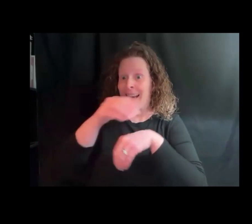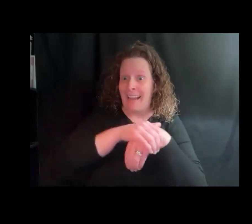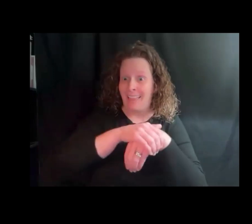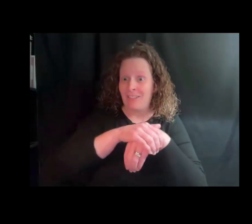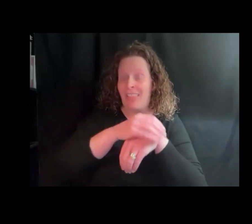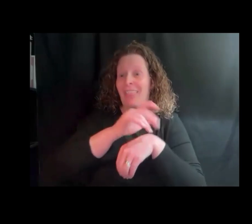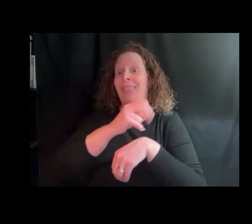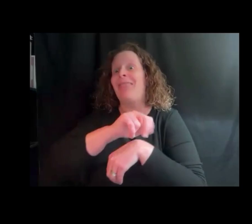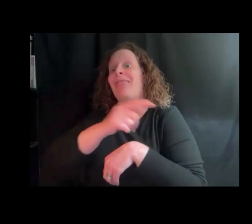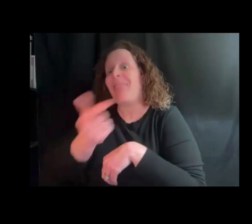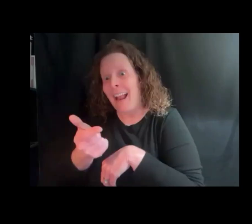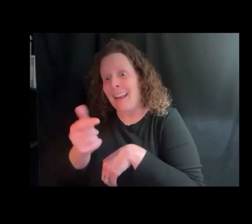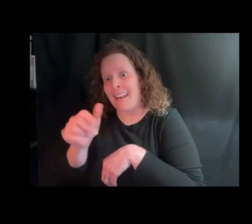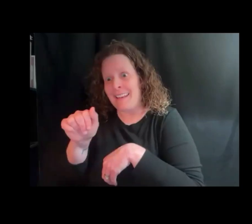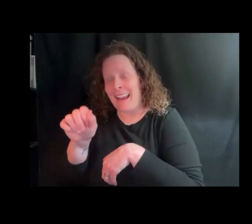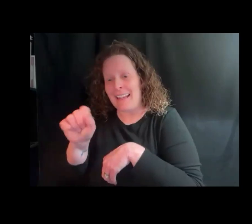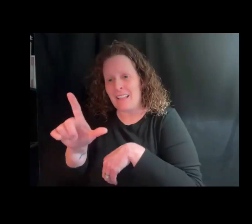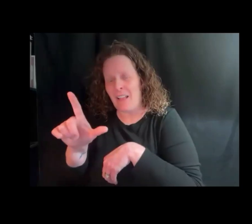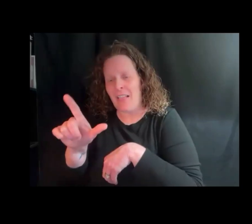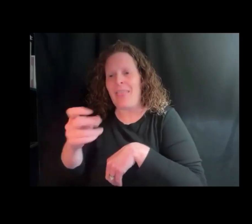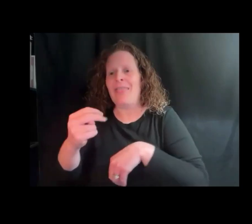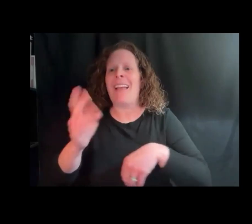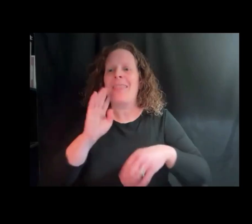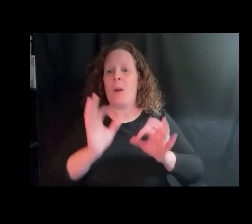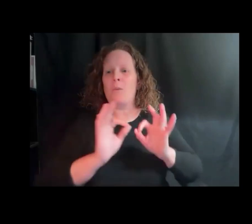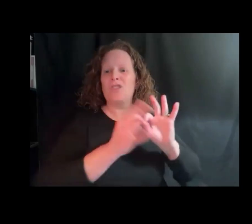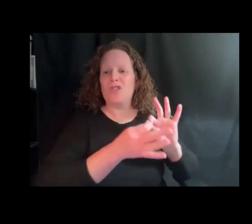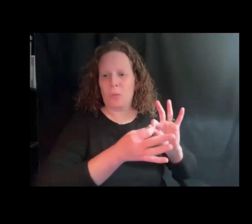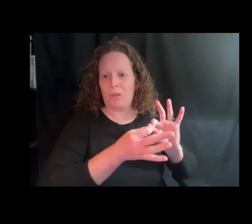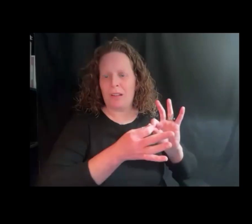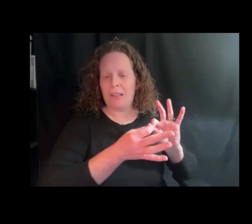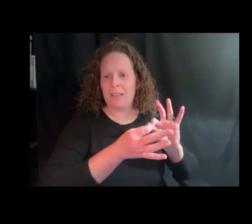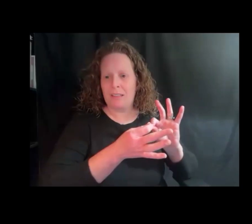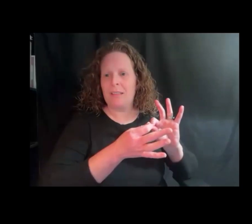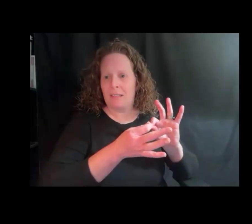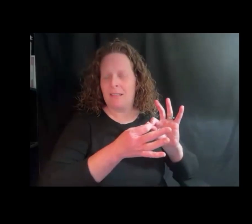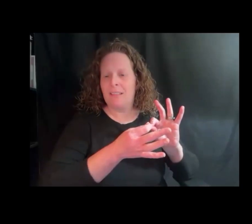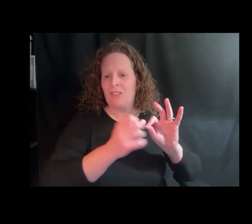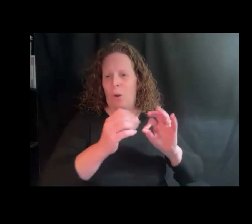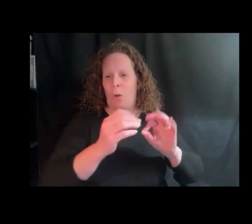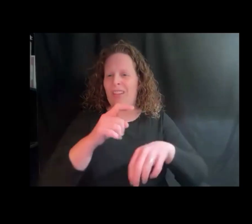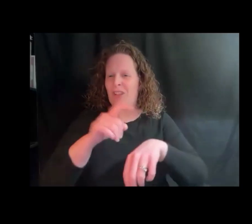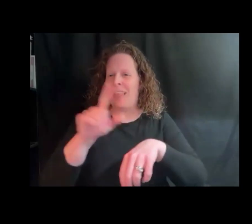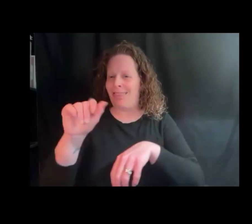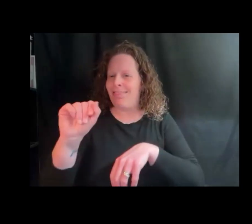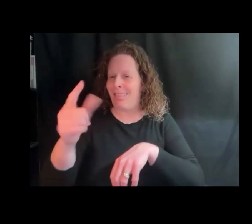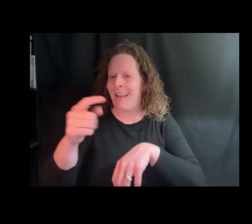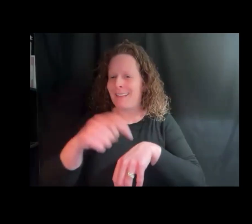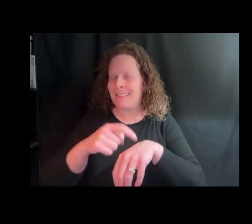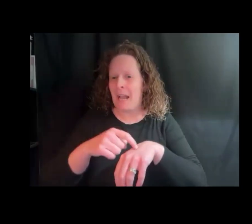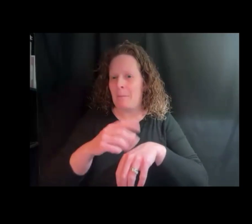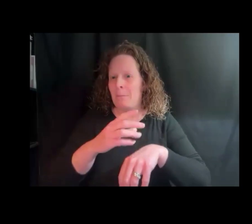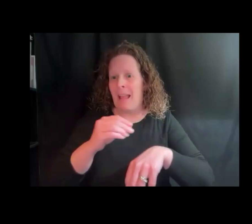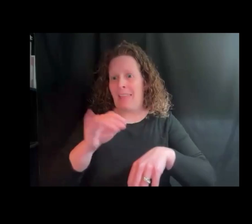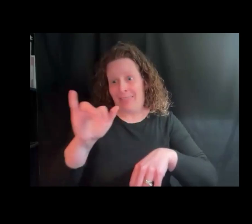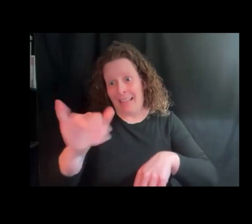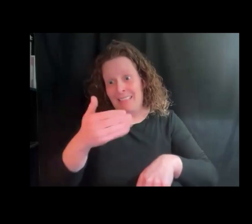the information in English and then they start delivering that information in ASL. And that's when they start to interpret.